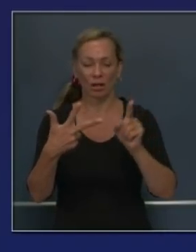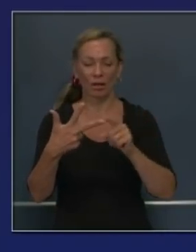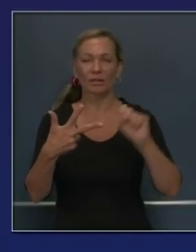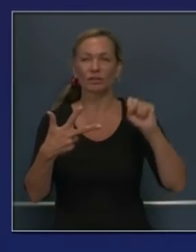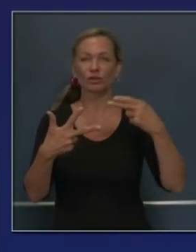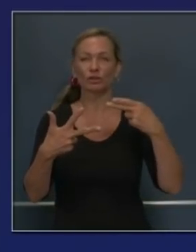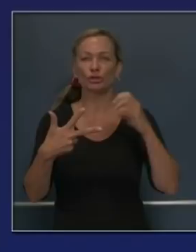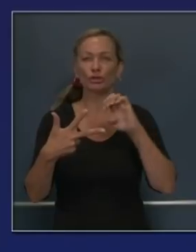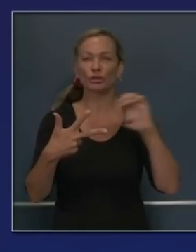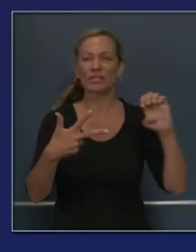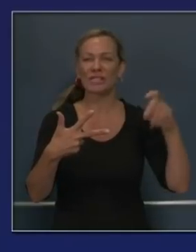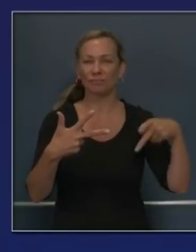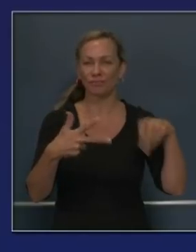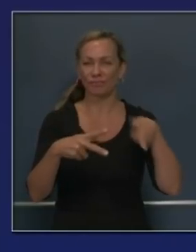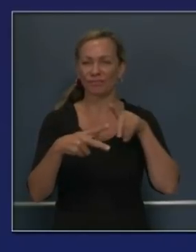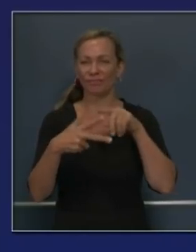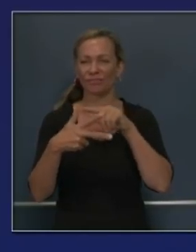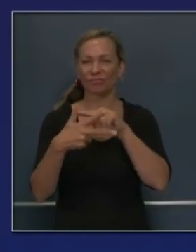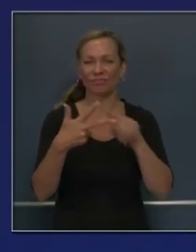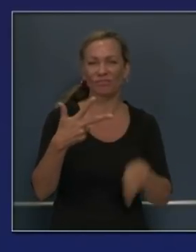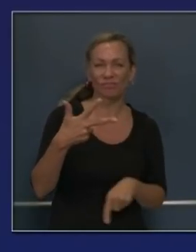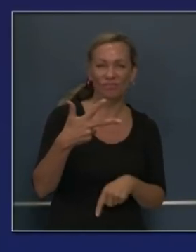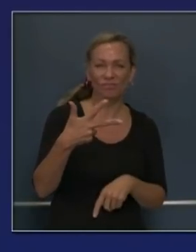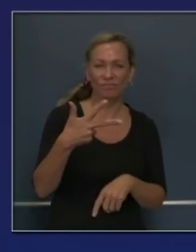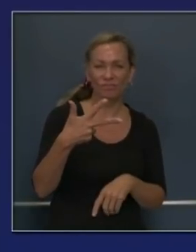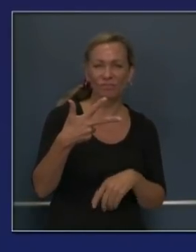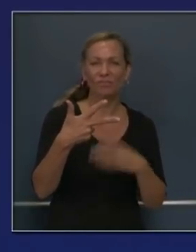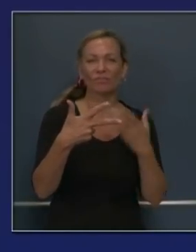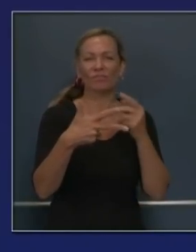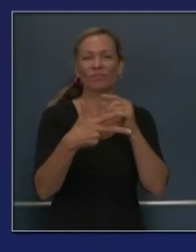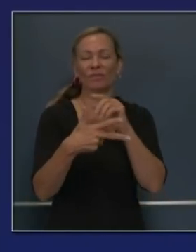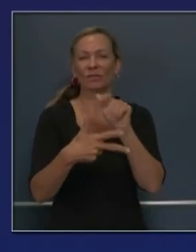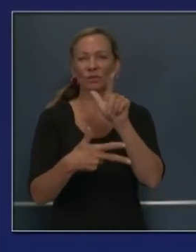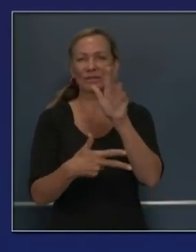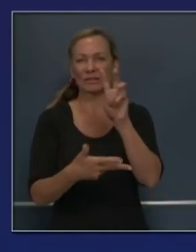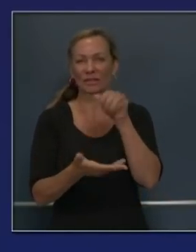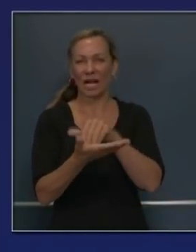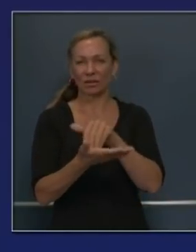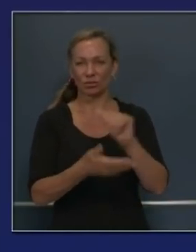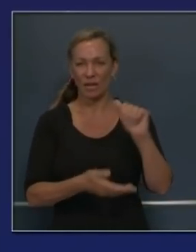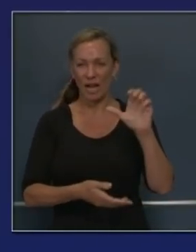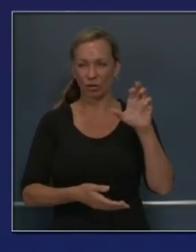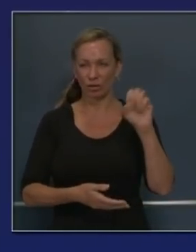PERSIST, THE AUGUST FIRE AND THE CARMEL FIRE, YOU WILL SEE THE CONTAINMENT AT 11, 15 AND